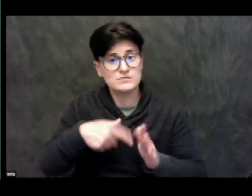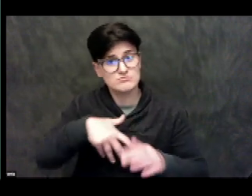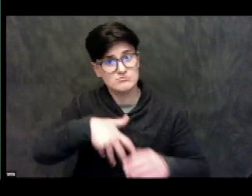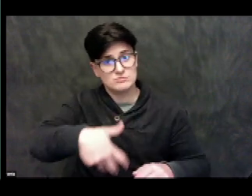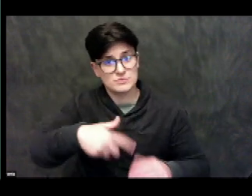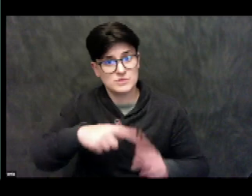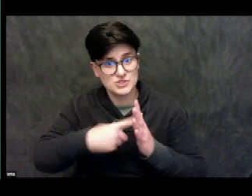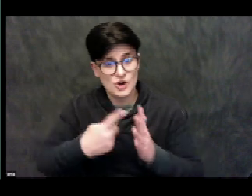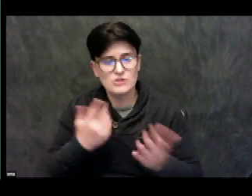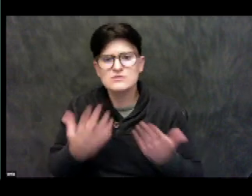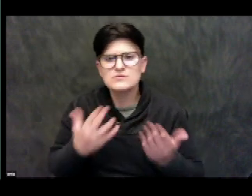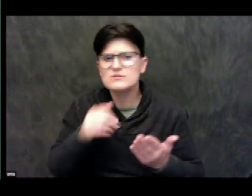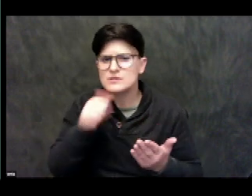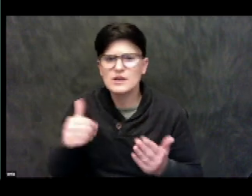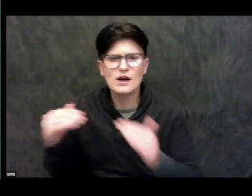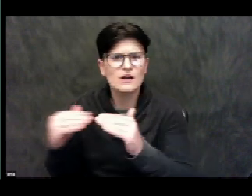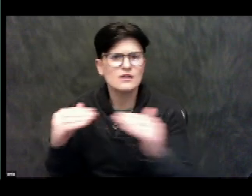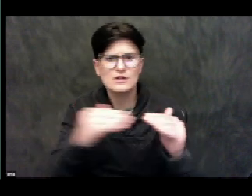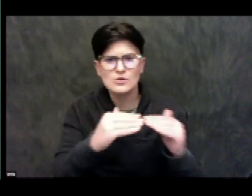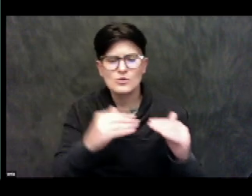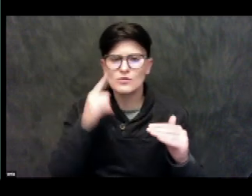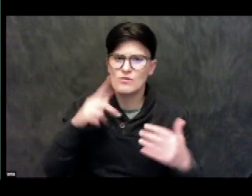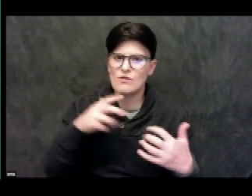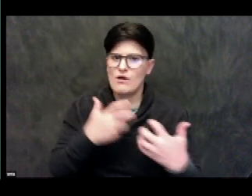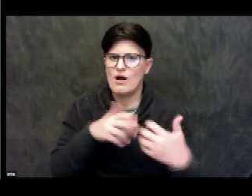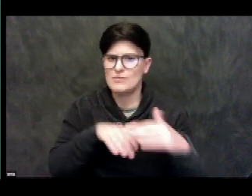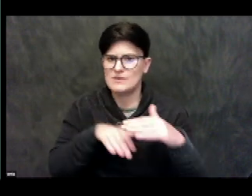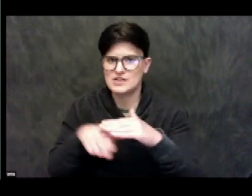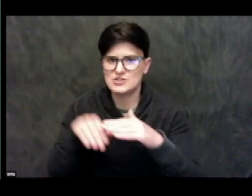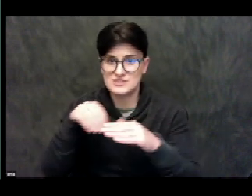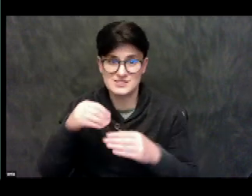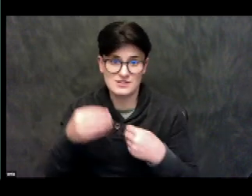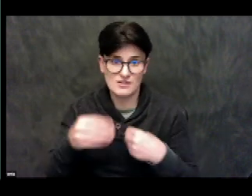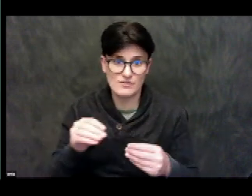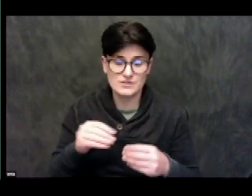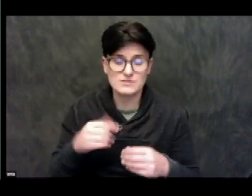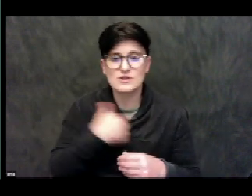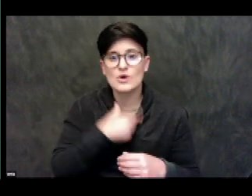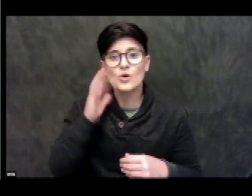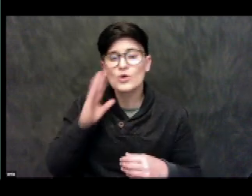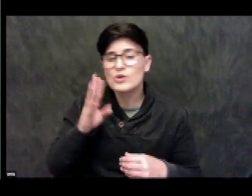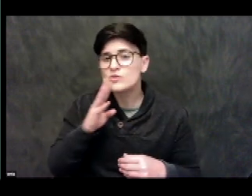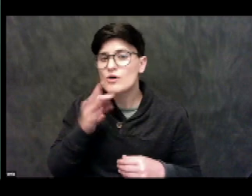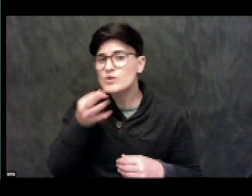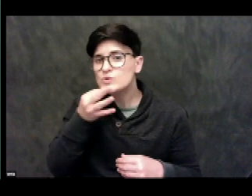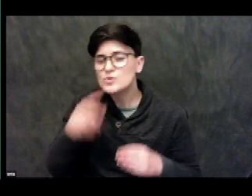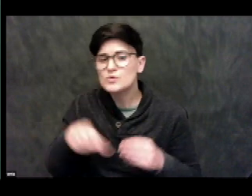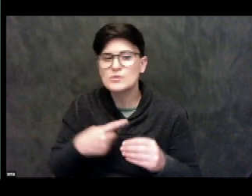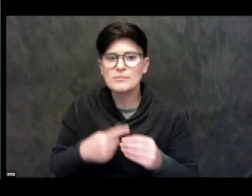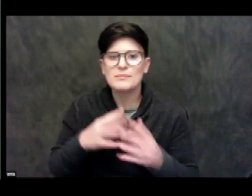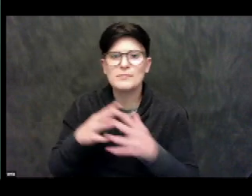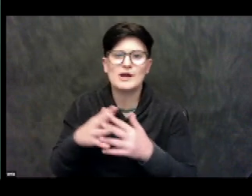terms of accommodations within offices. Talk about a couple slides about what the American with Displays Act requires.